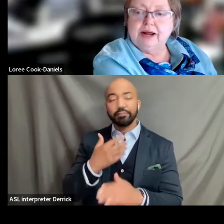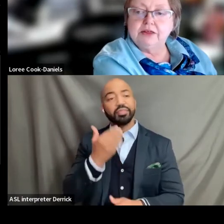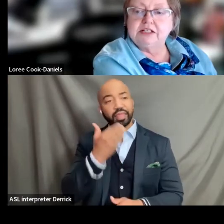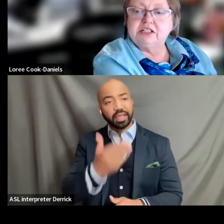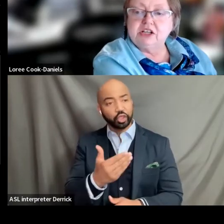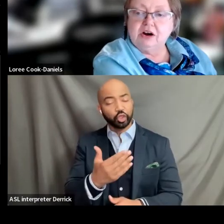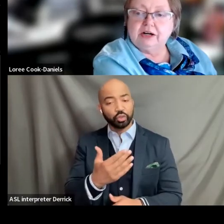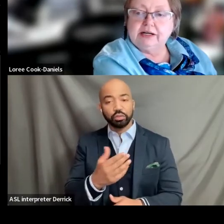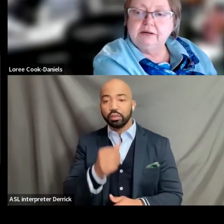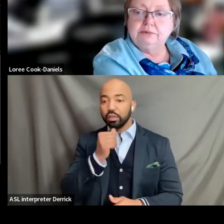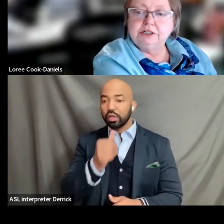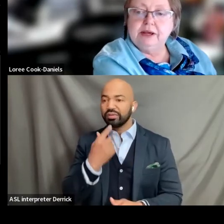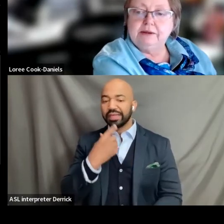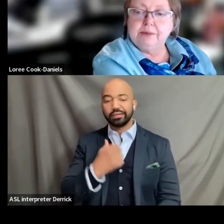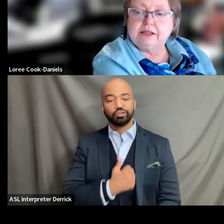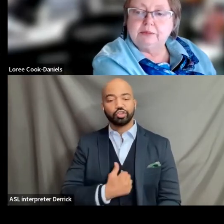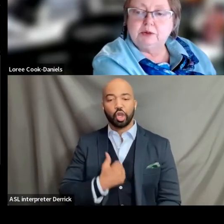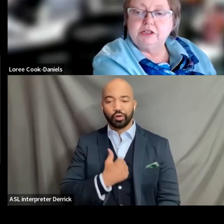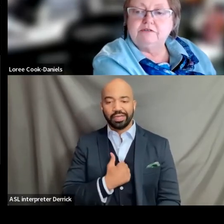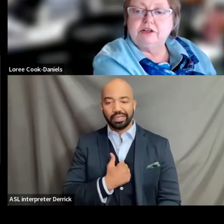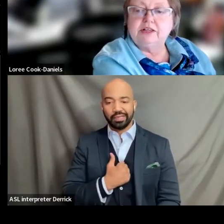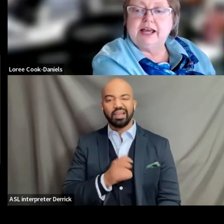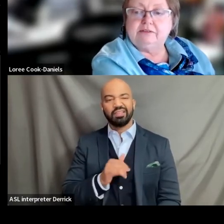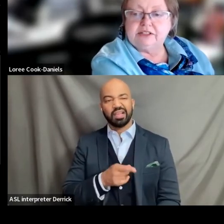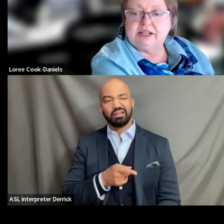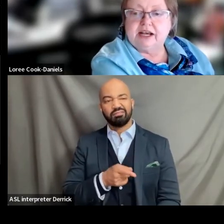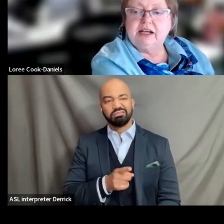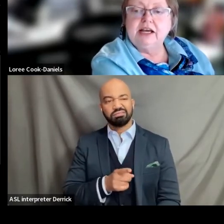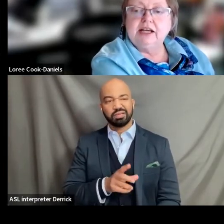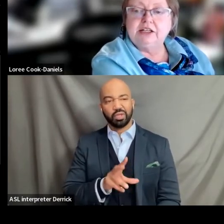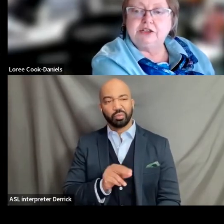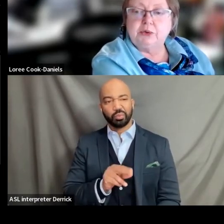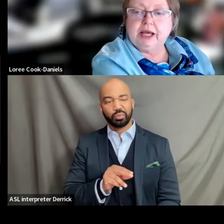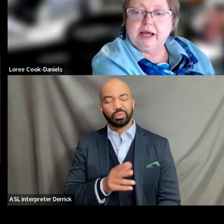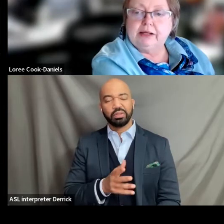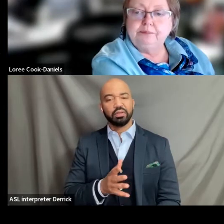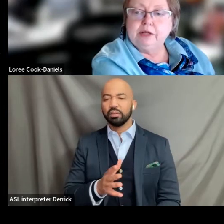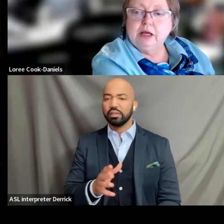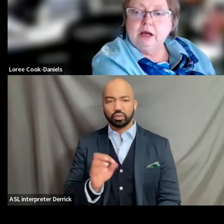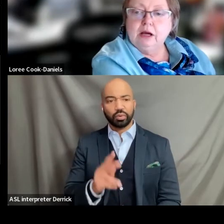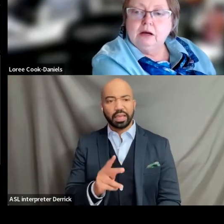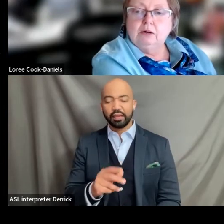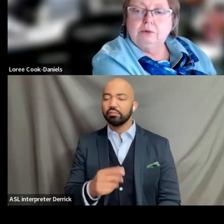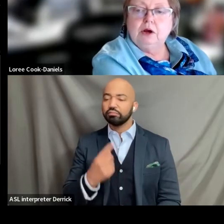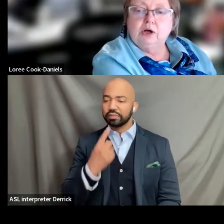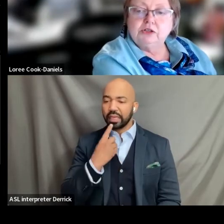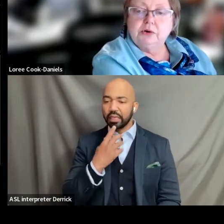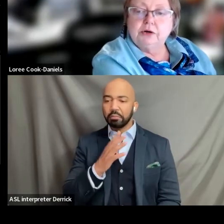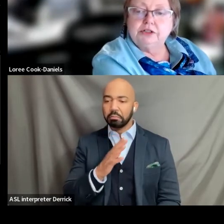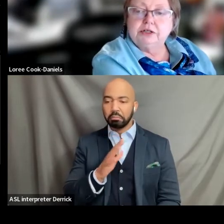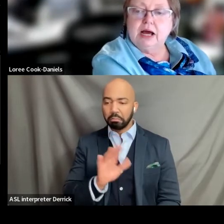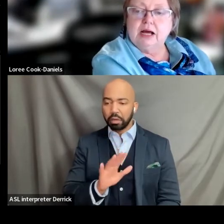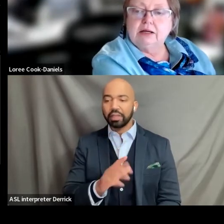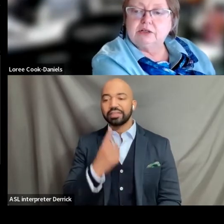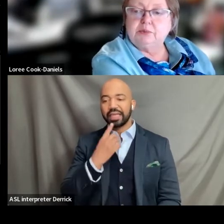rather than sorry which may make the person feel they have to say it's okay. Thank you. - We also heard